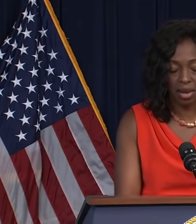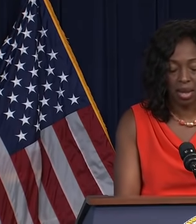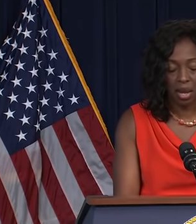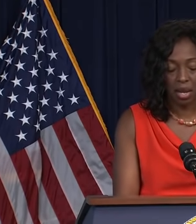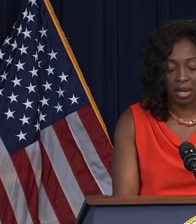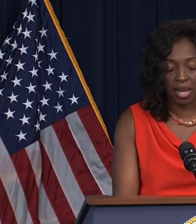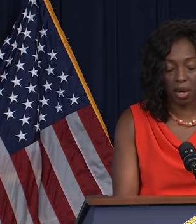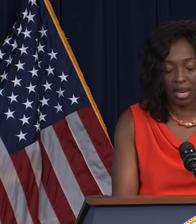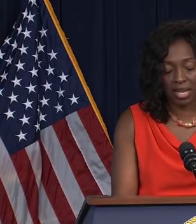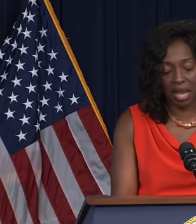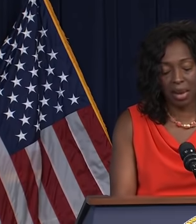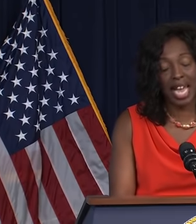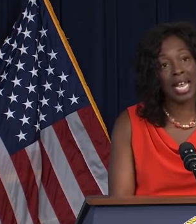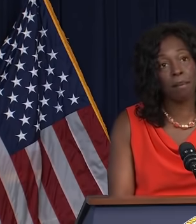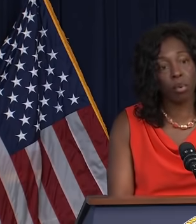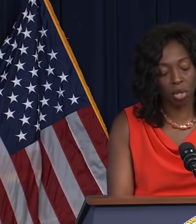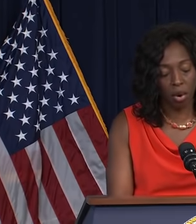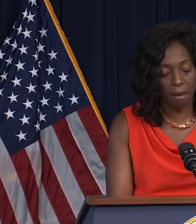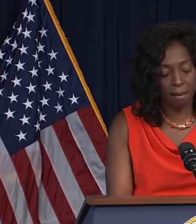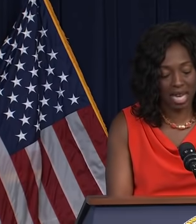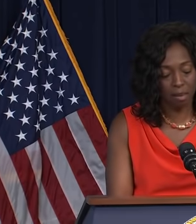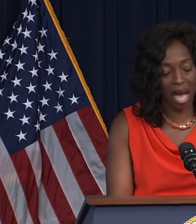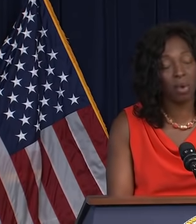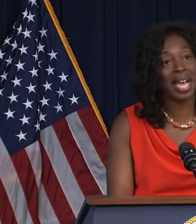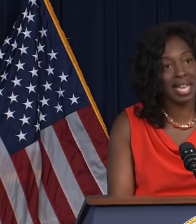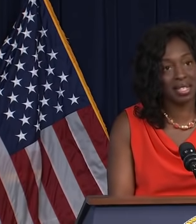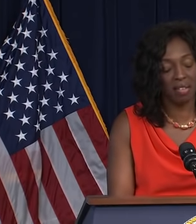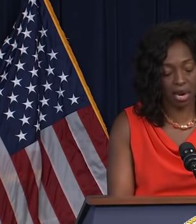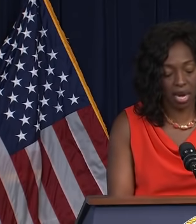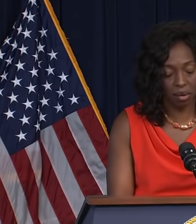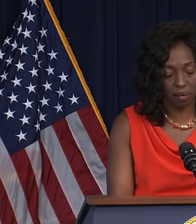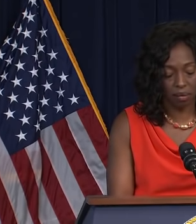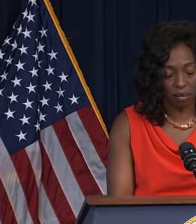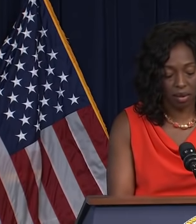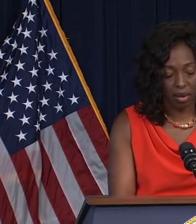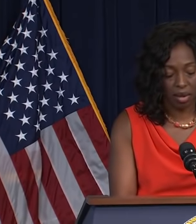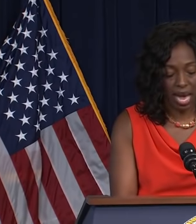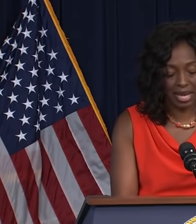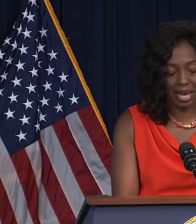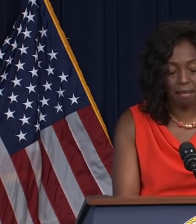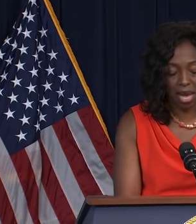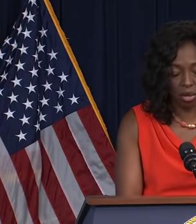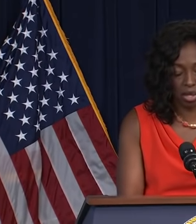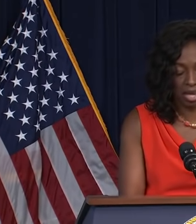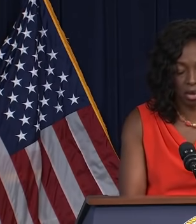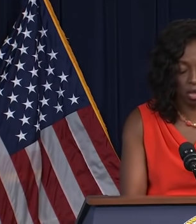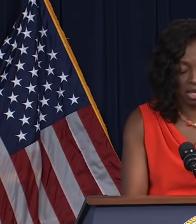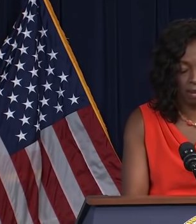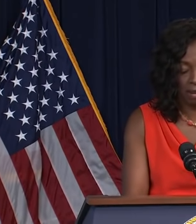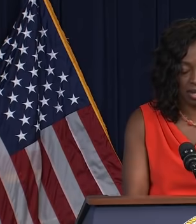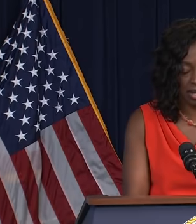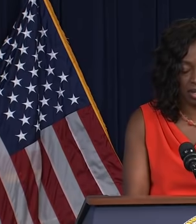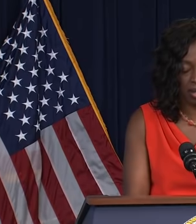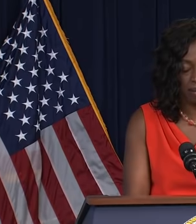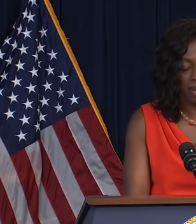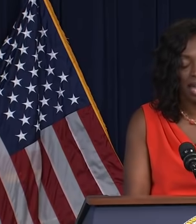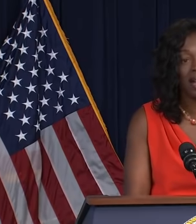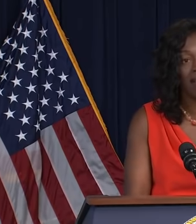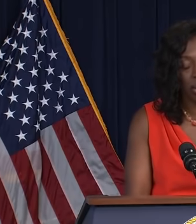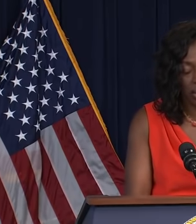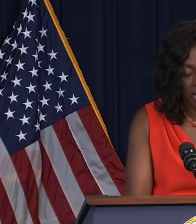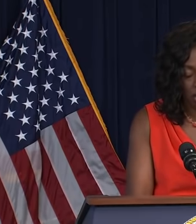they is see if they is my